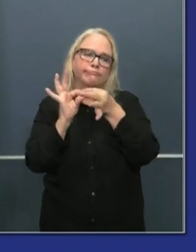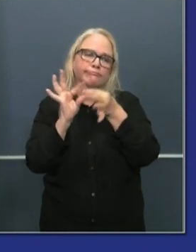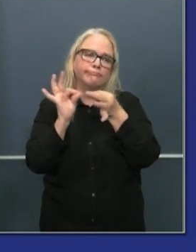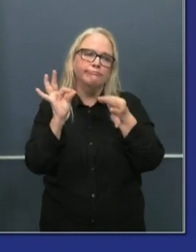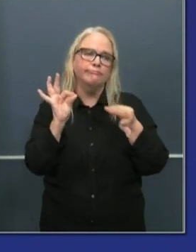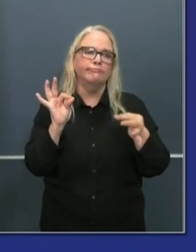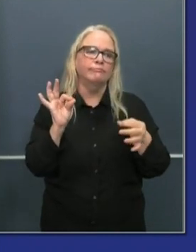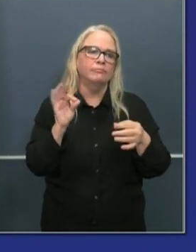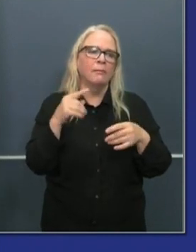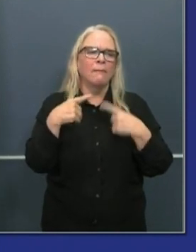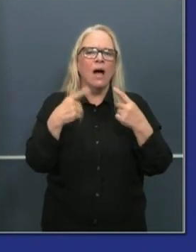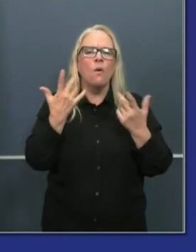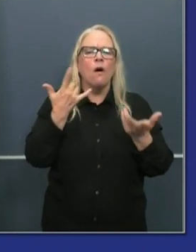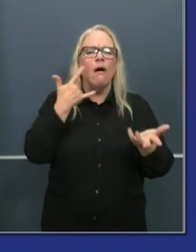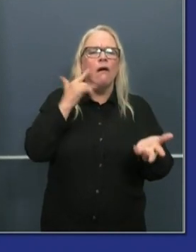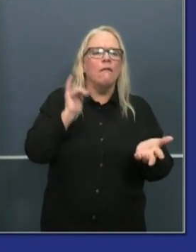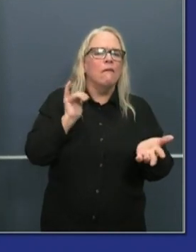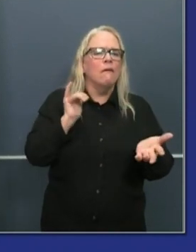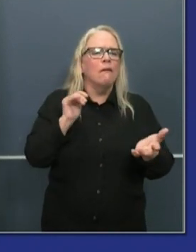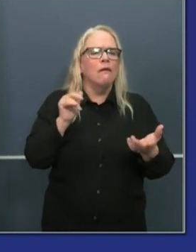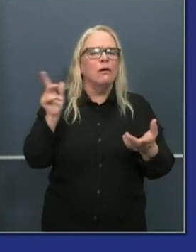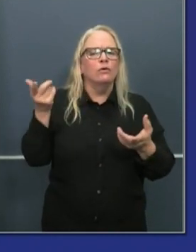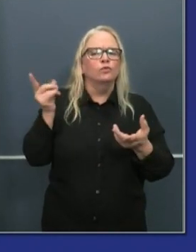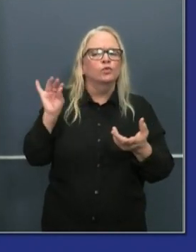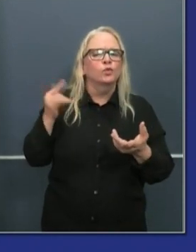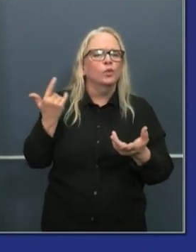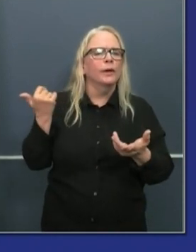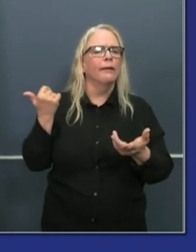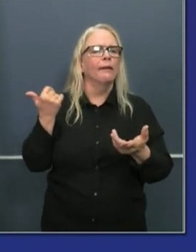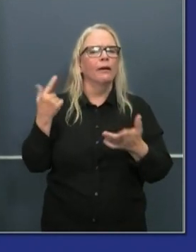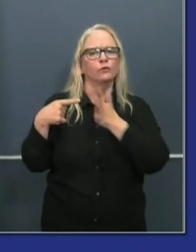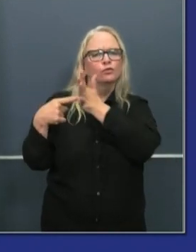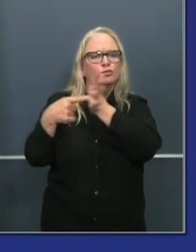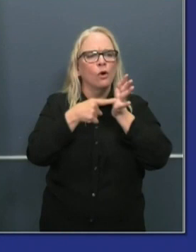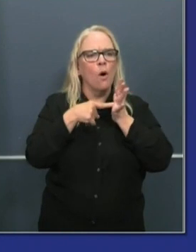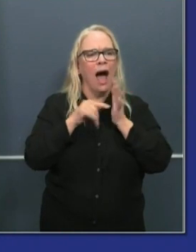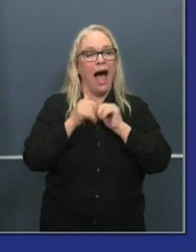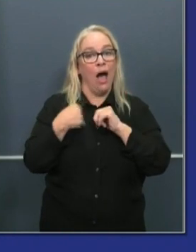DIRECTOR OF THE OFFICE OF EMERGENCY SERVICES WHO IS HERE AS WELL WHO WILL TALK MORE